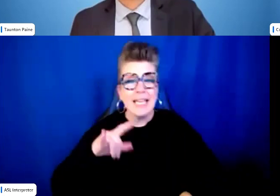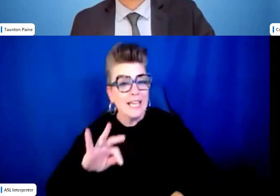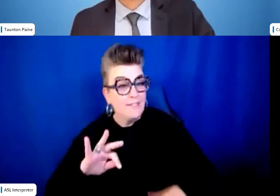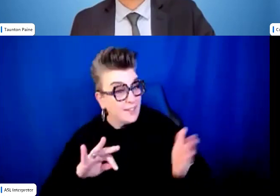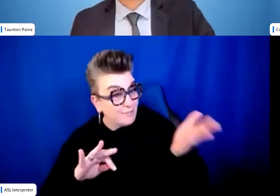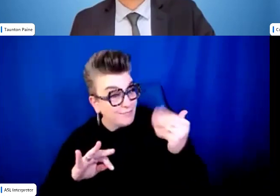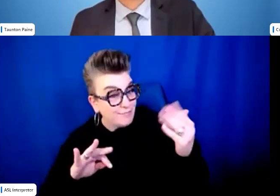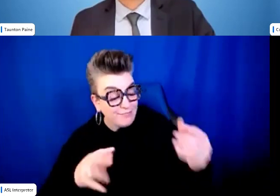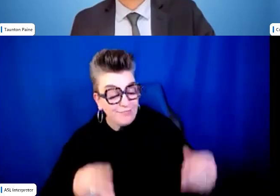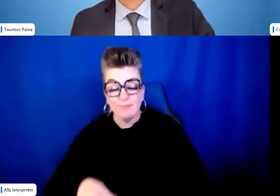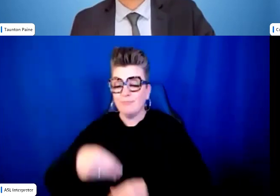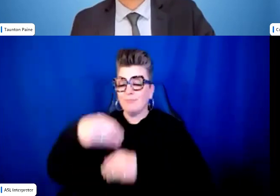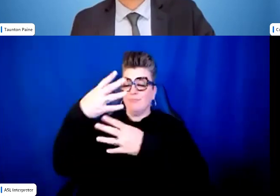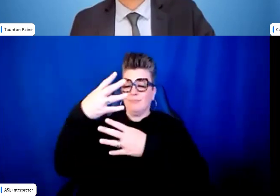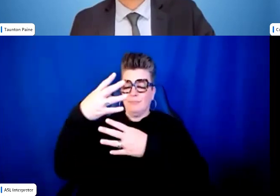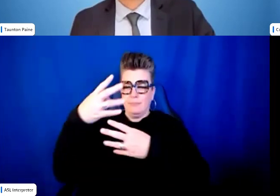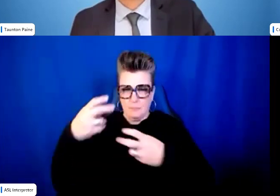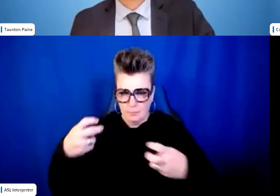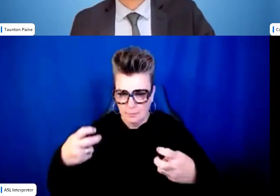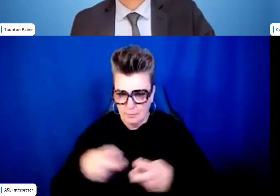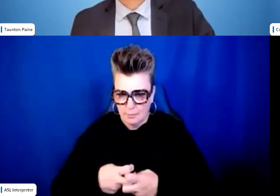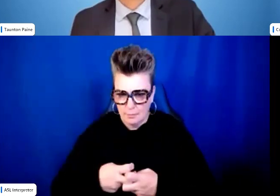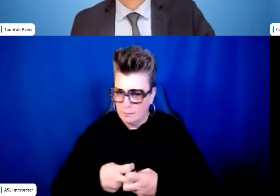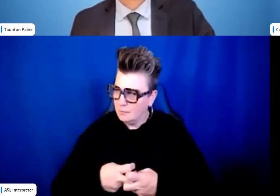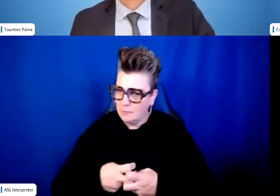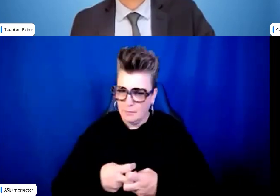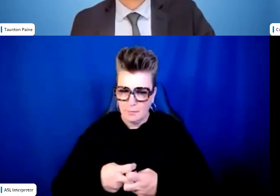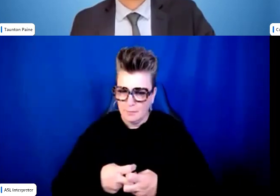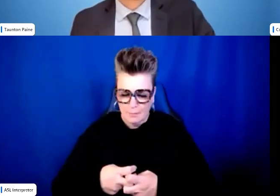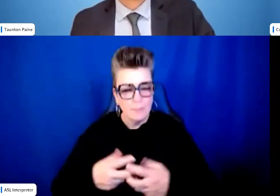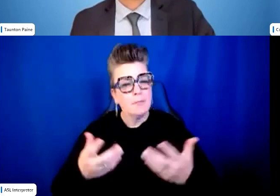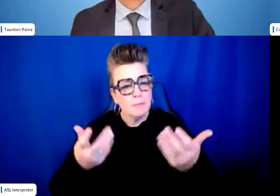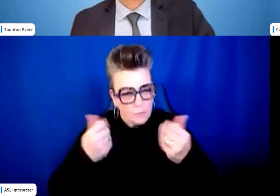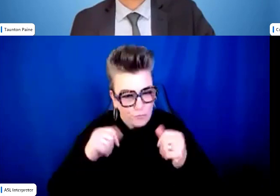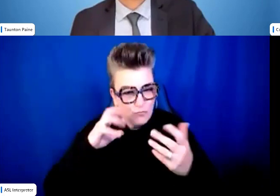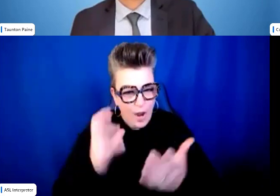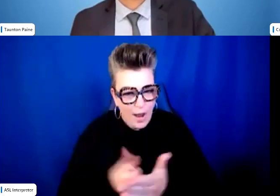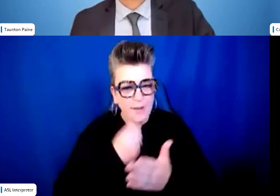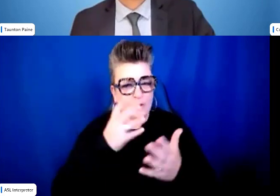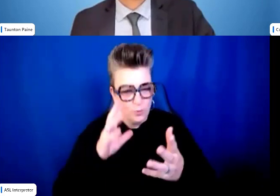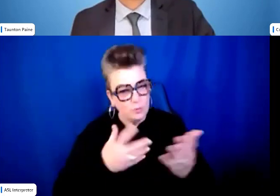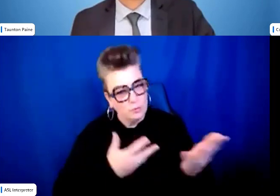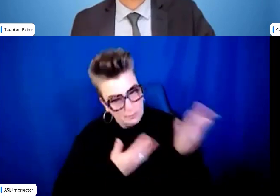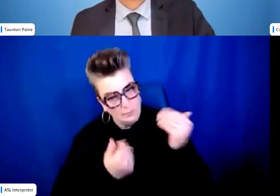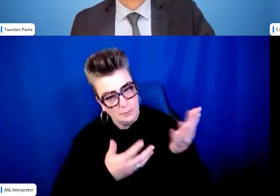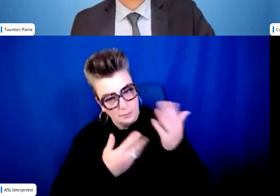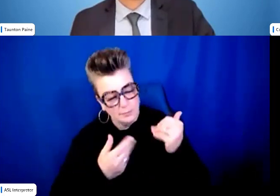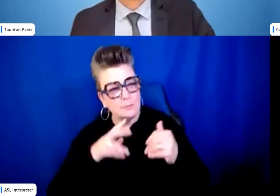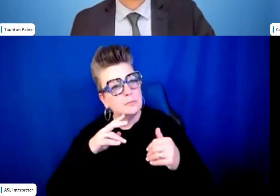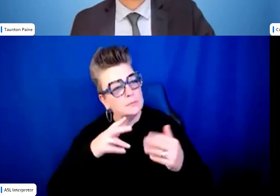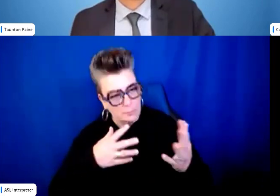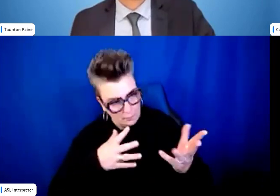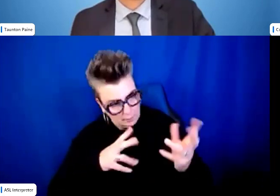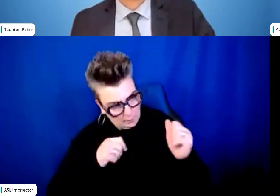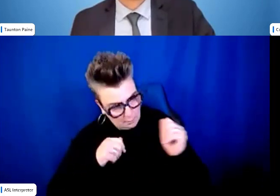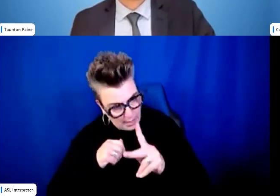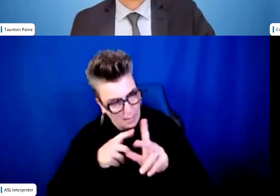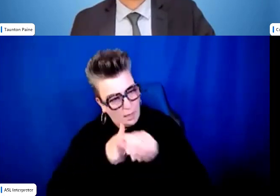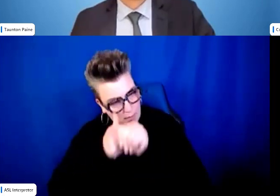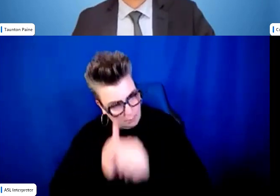working together to try and bring you back into compliance, if there are any issues, identifying those and dealing with those.